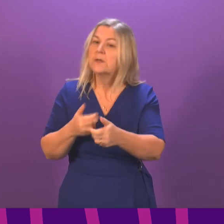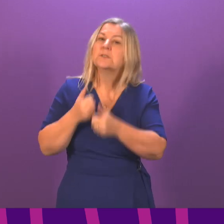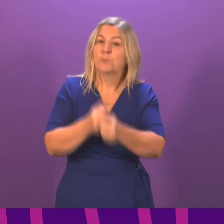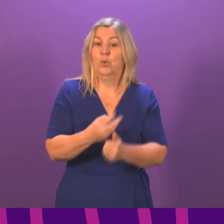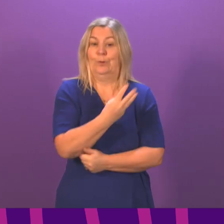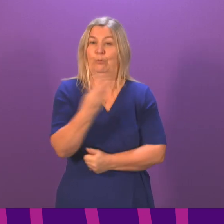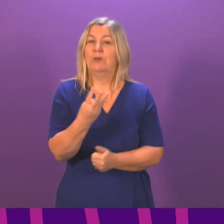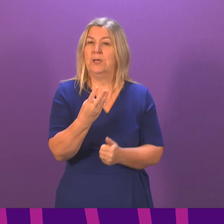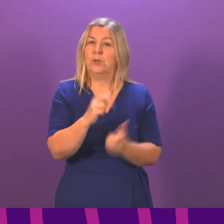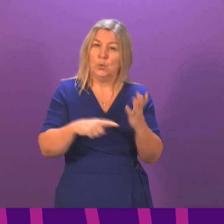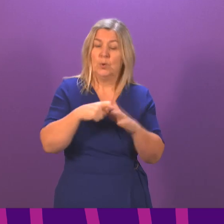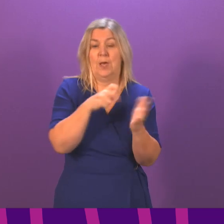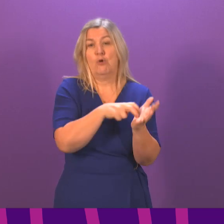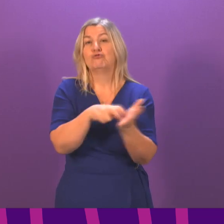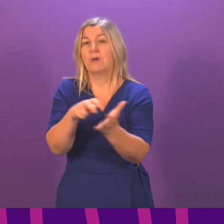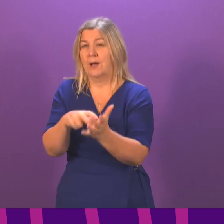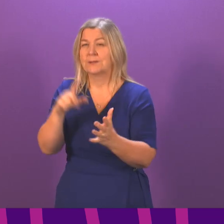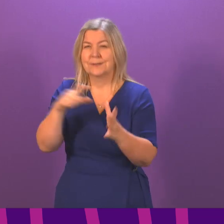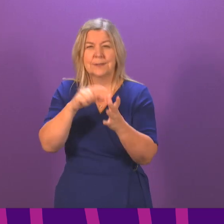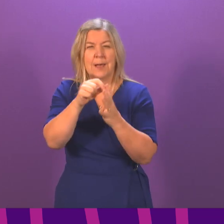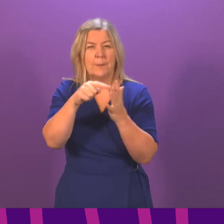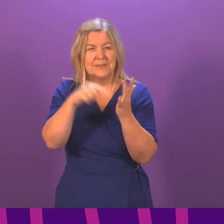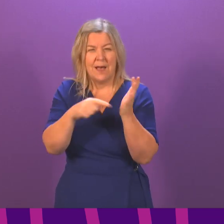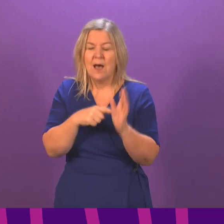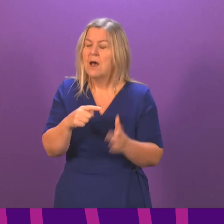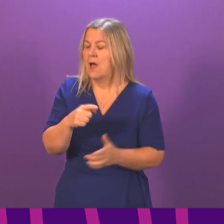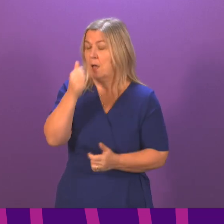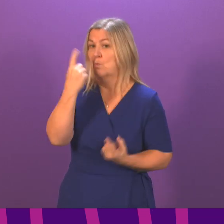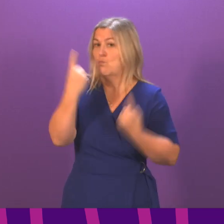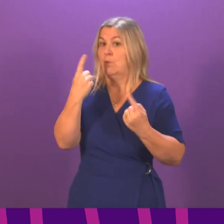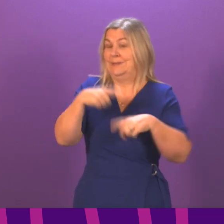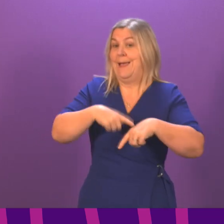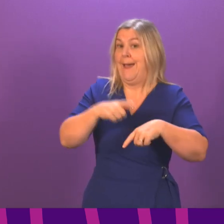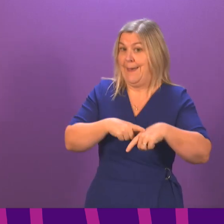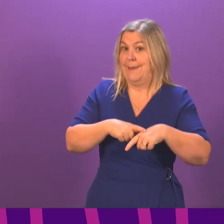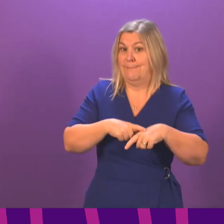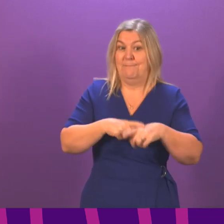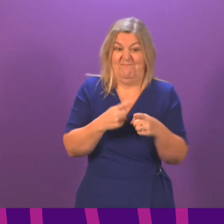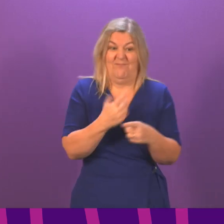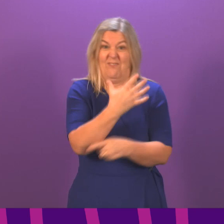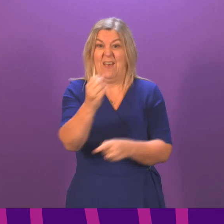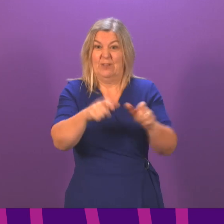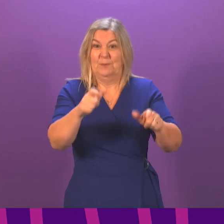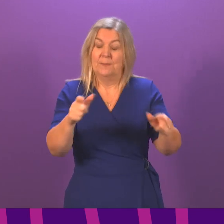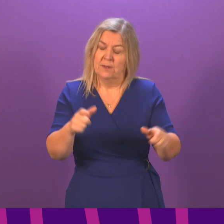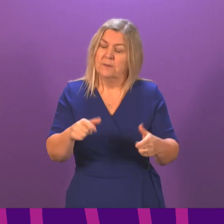know that this will be a worrying time for those workers, particularly given the difficult time that the whole country is going through.